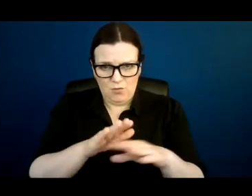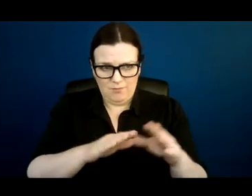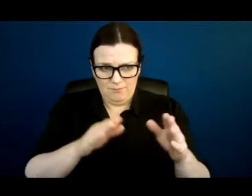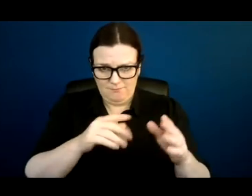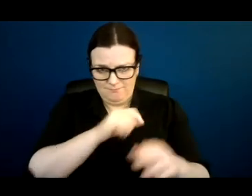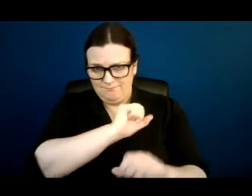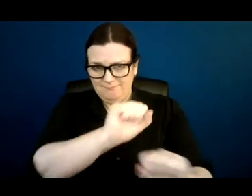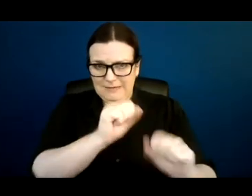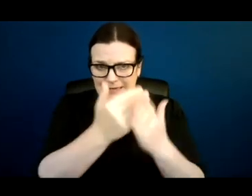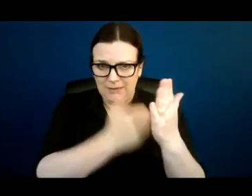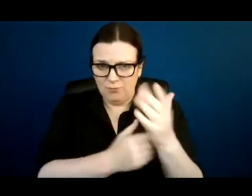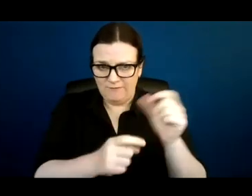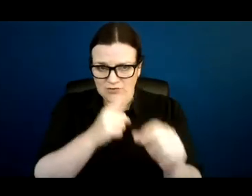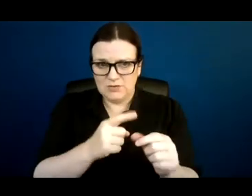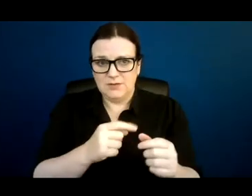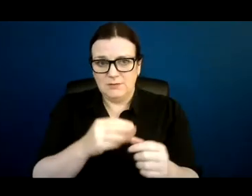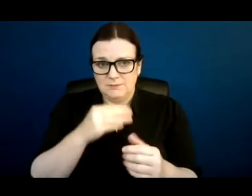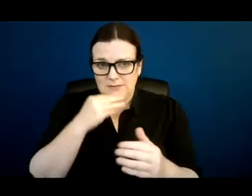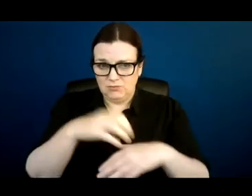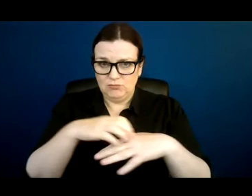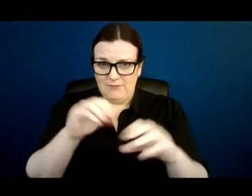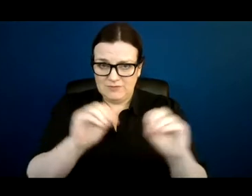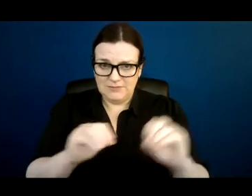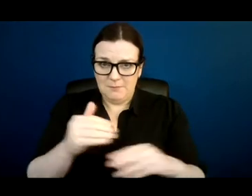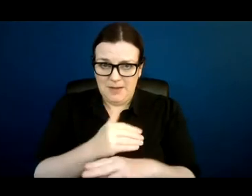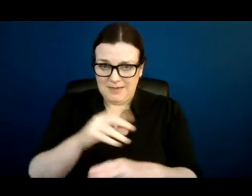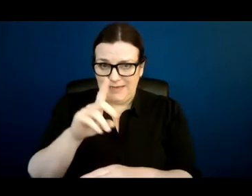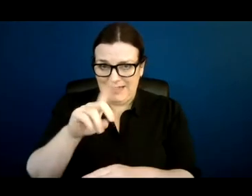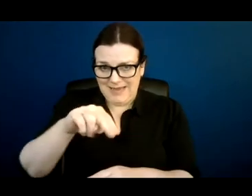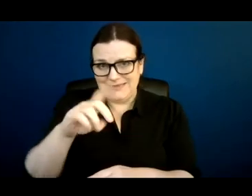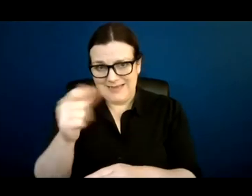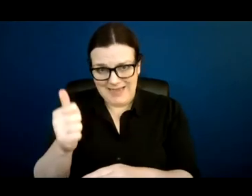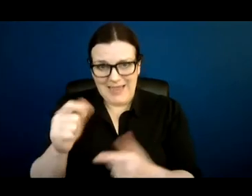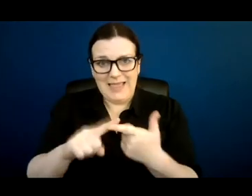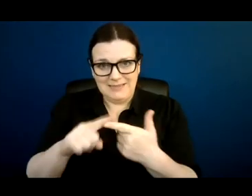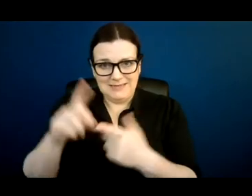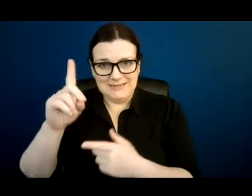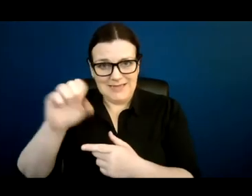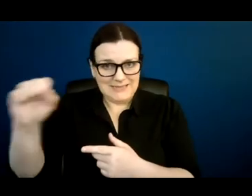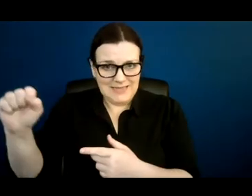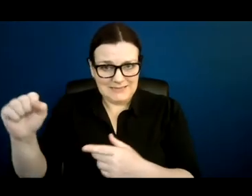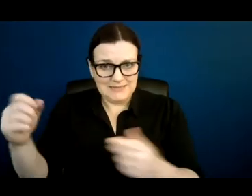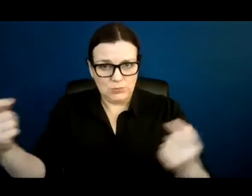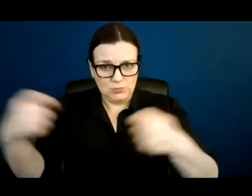which has been drafted by our hosts, the NDA together with the Decision Support Service. But